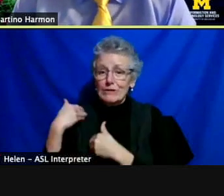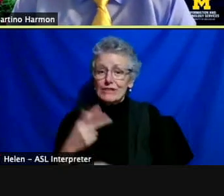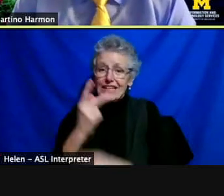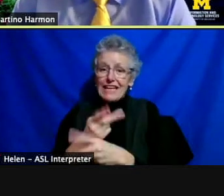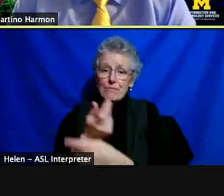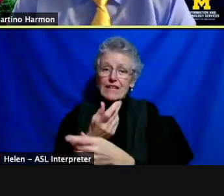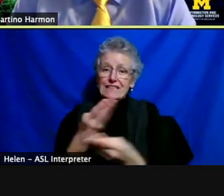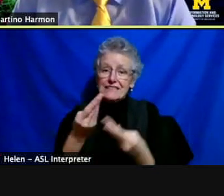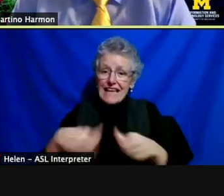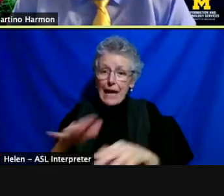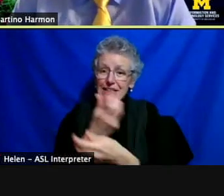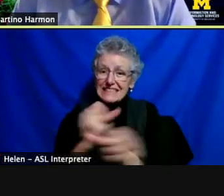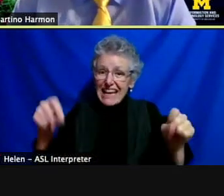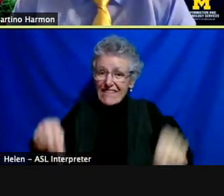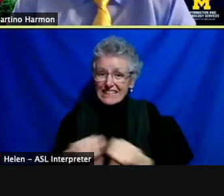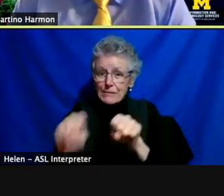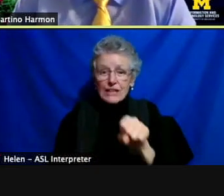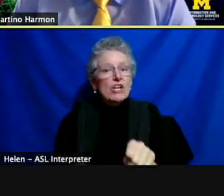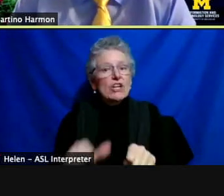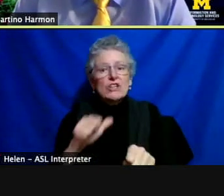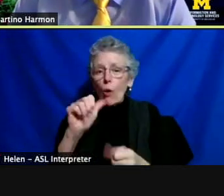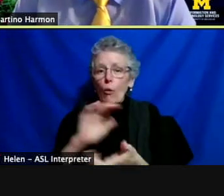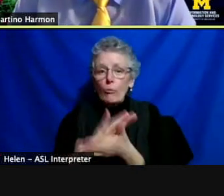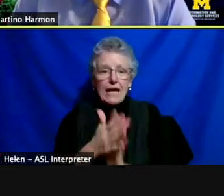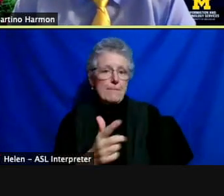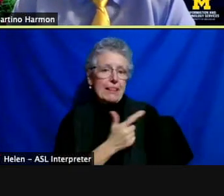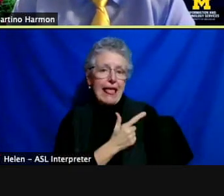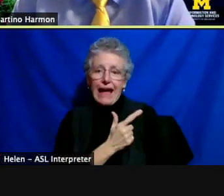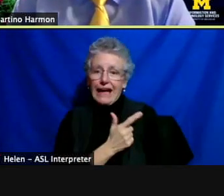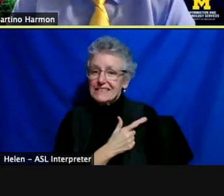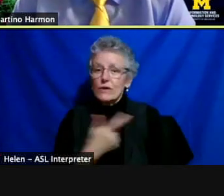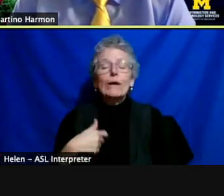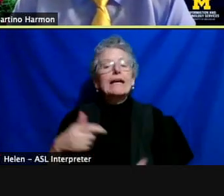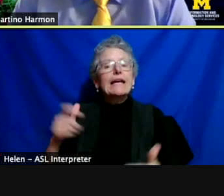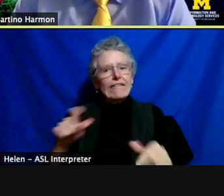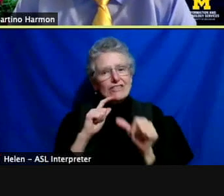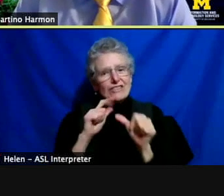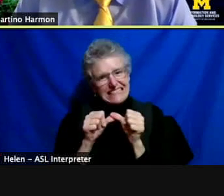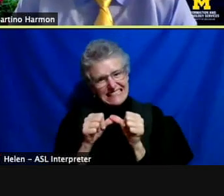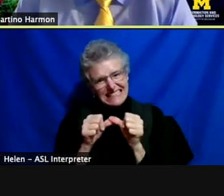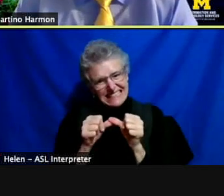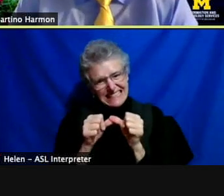And let's not get relaxed. We've got a ways to go. We have to stay committed.